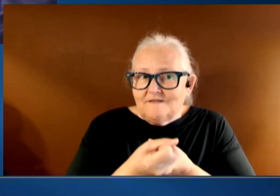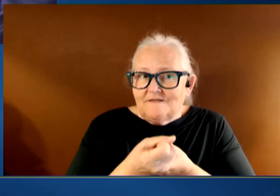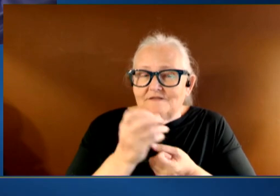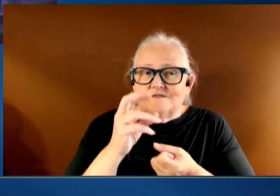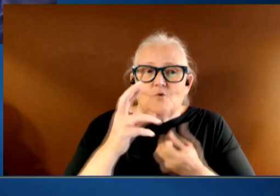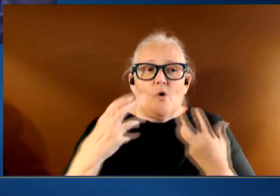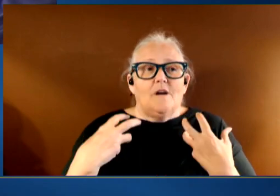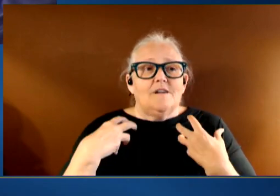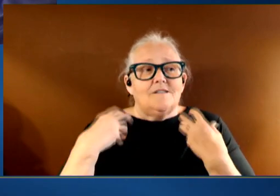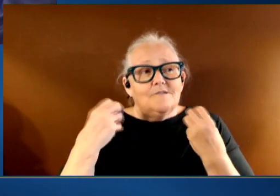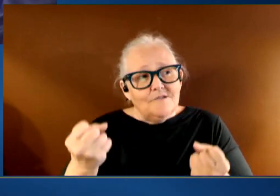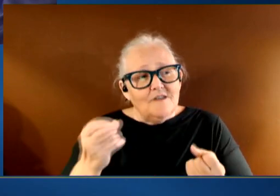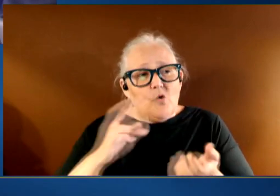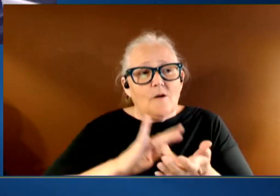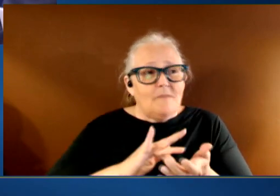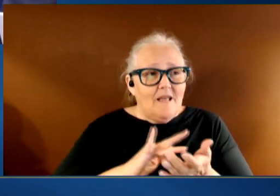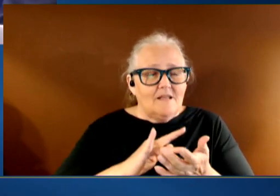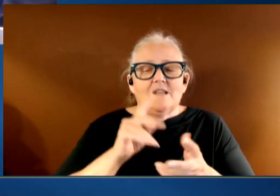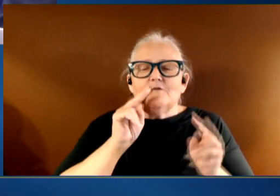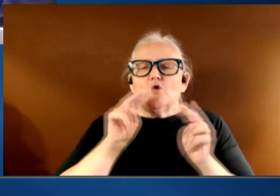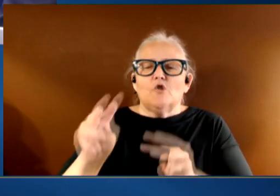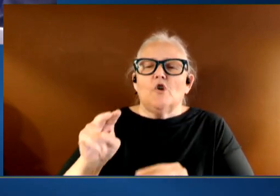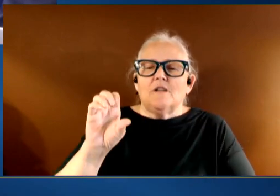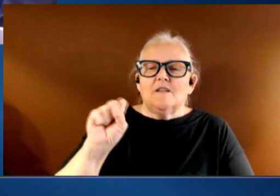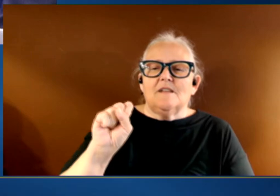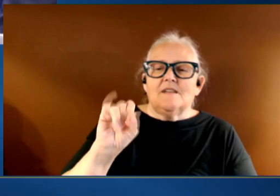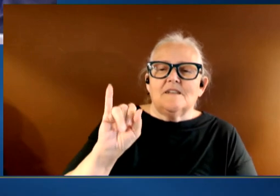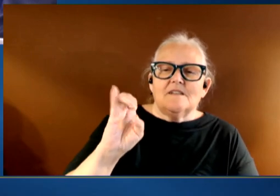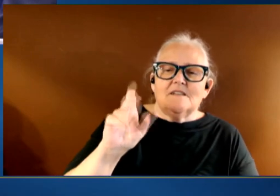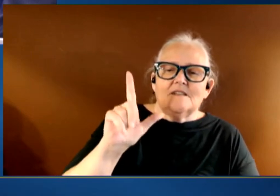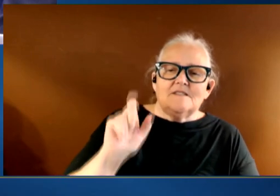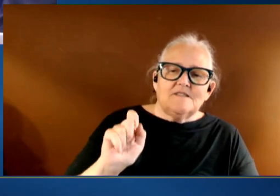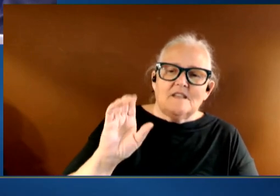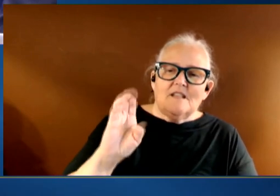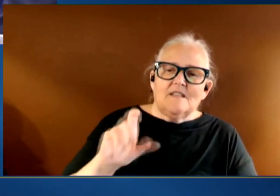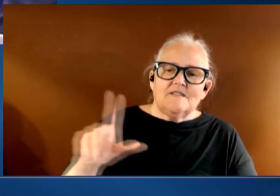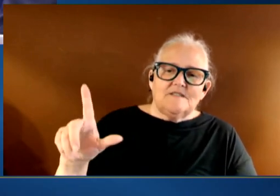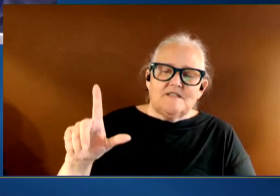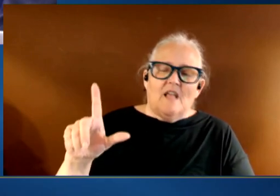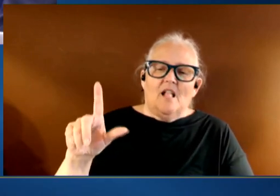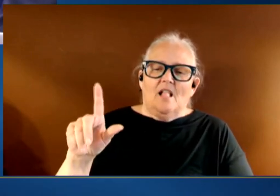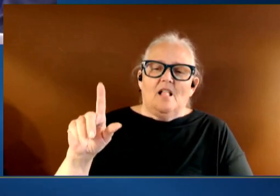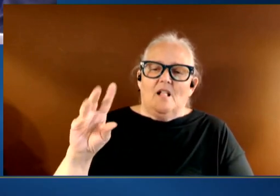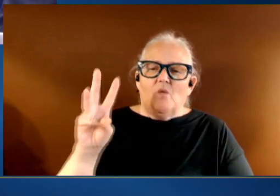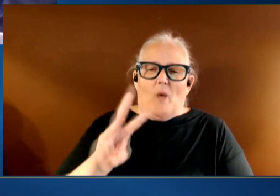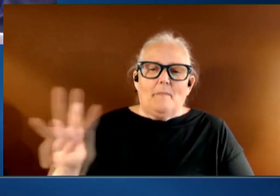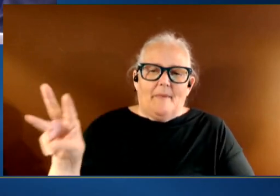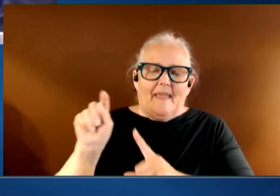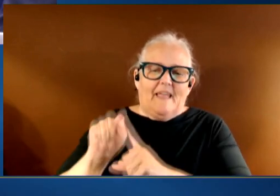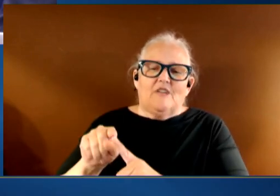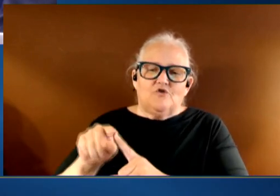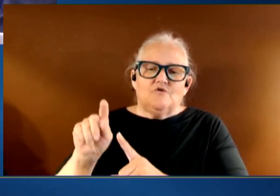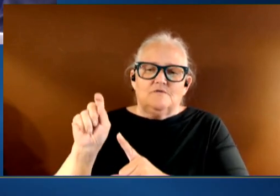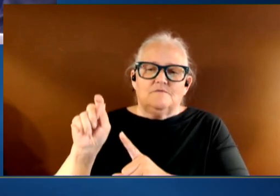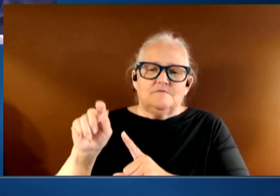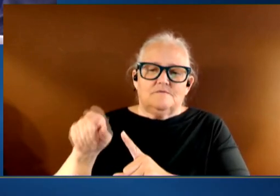is to go to sicklecell.nhlbi.nhih.gov. They have a lot of resources on that website to learn about